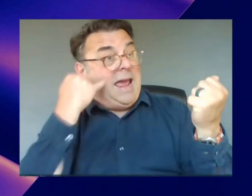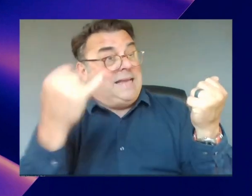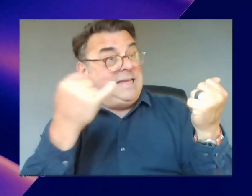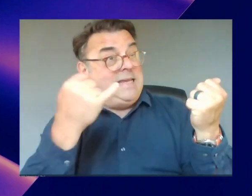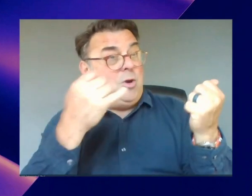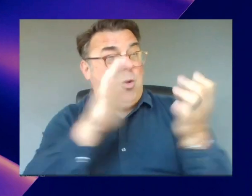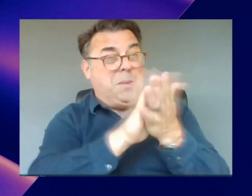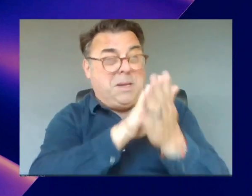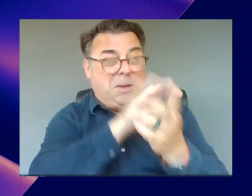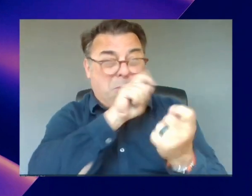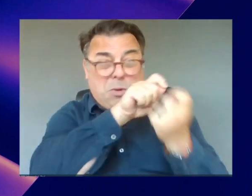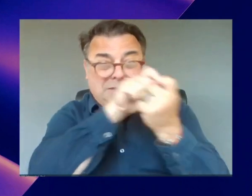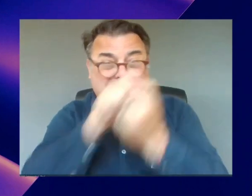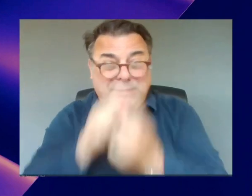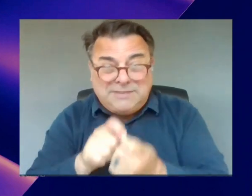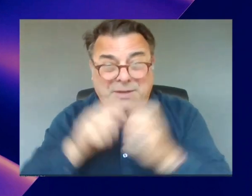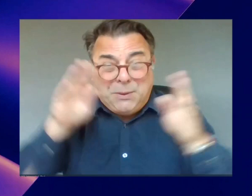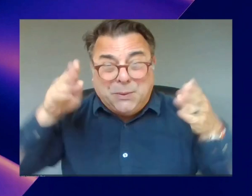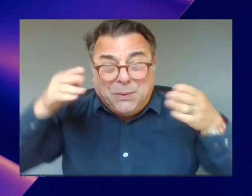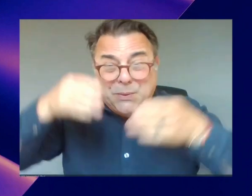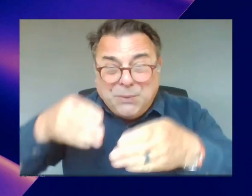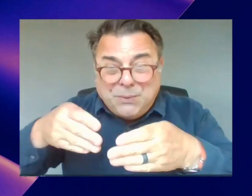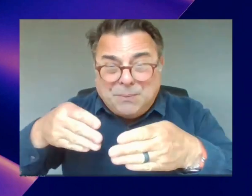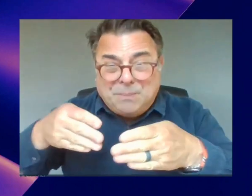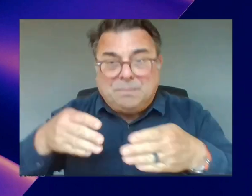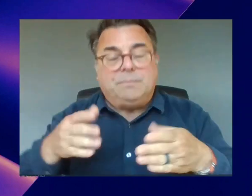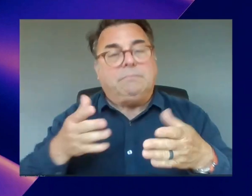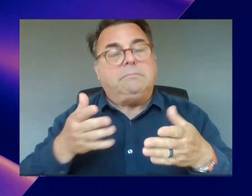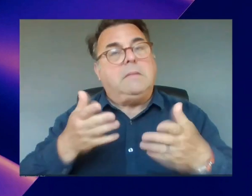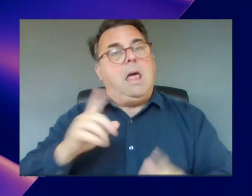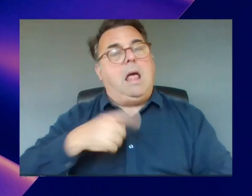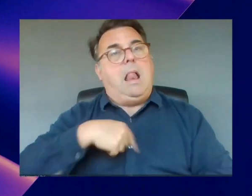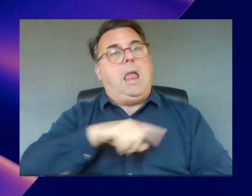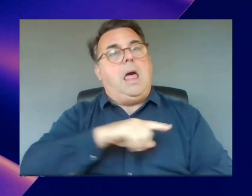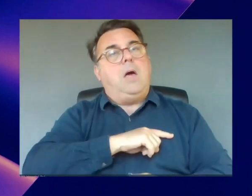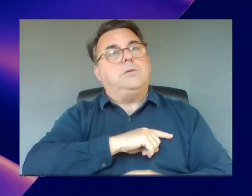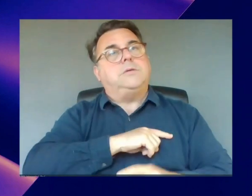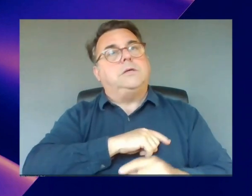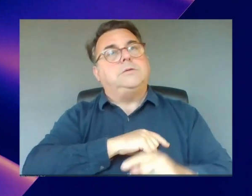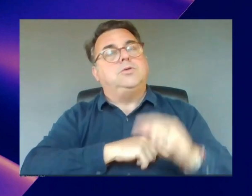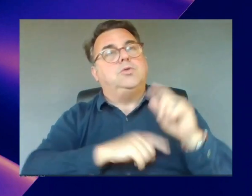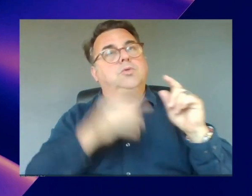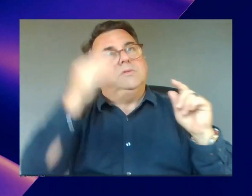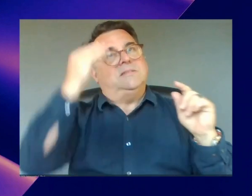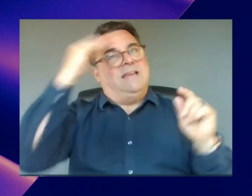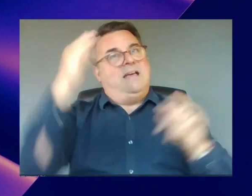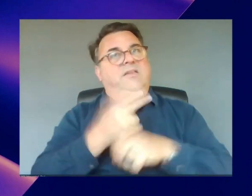So that allows us to kind of give back to the customer in terms of precise recommendations